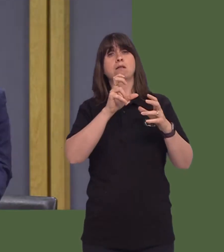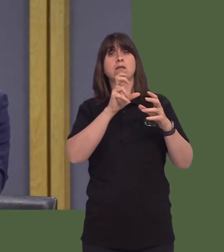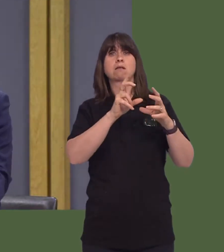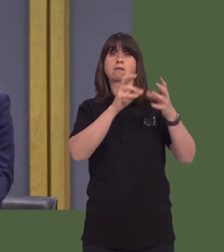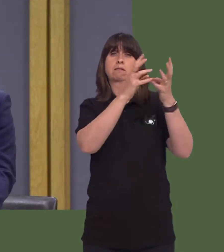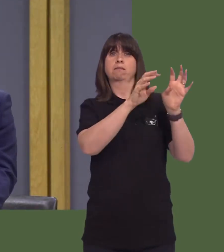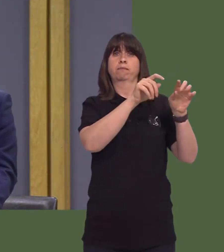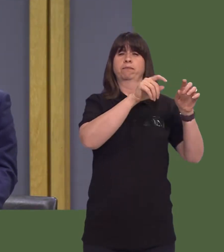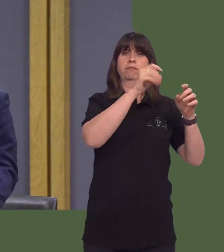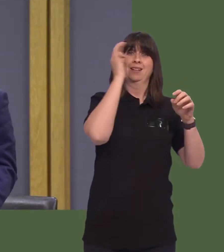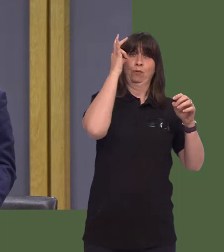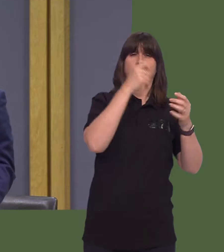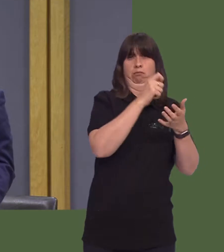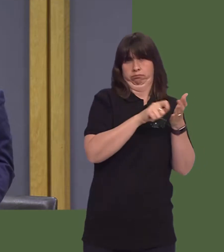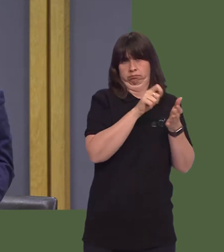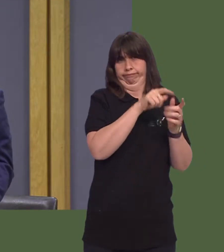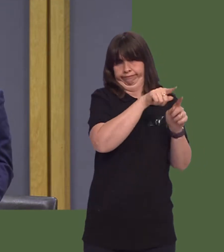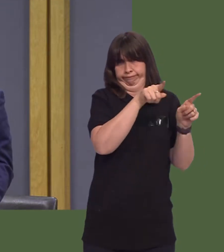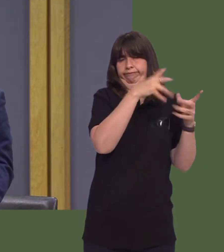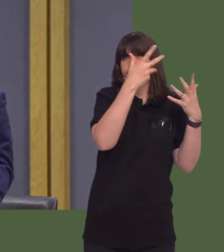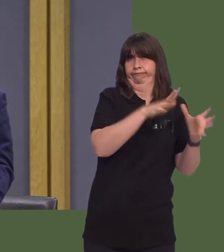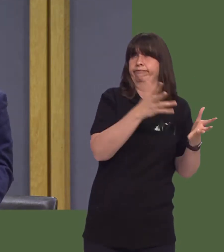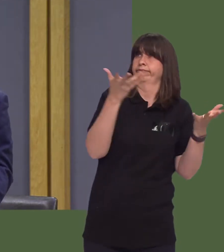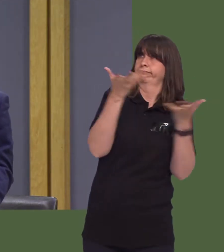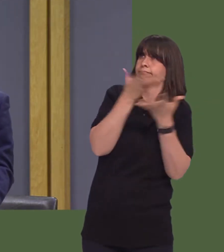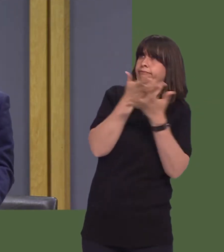Cabinet Secretary for Energy, Planning and Rural Affairs and said they firmly believe